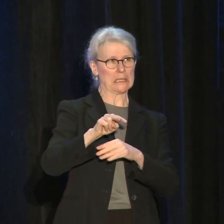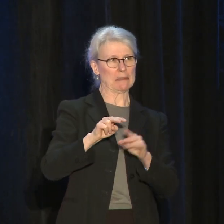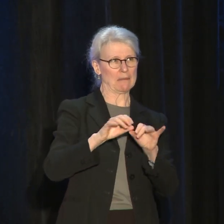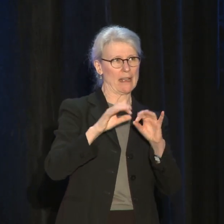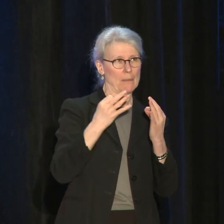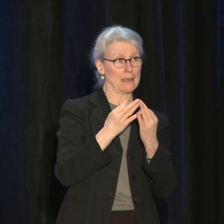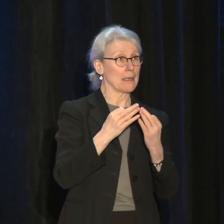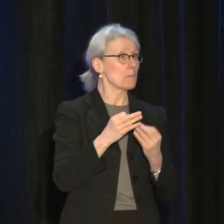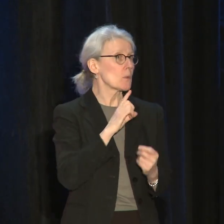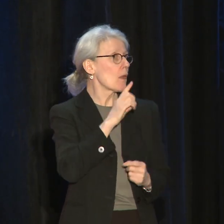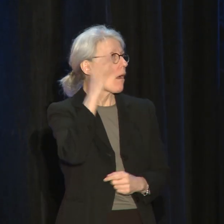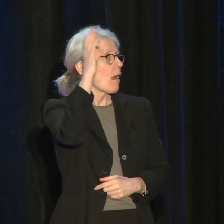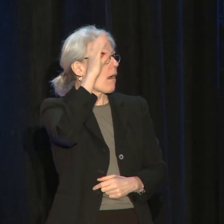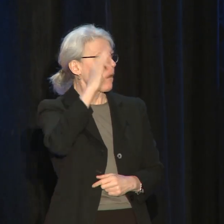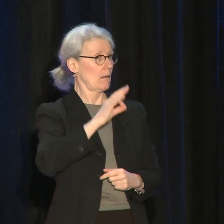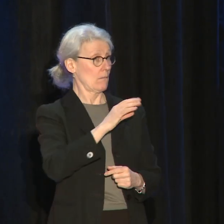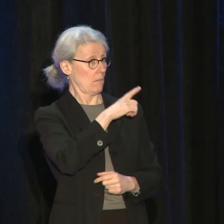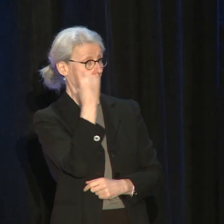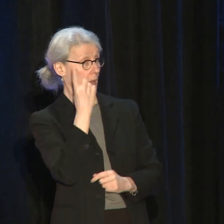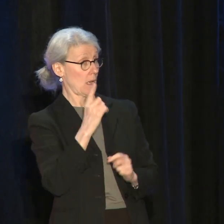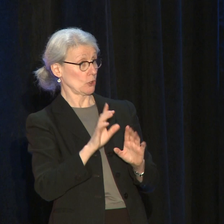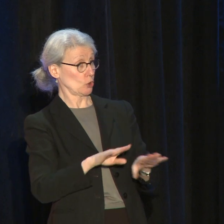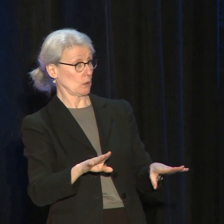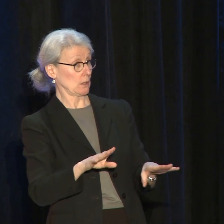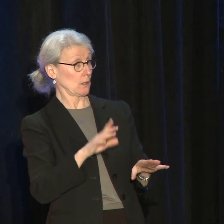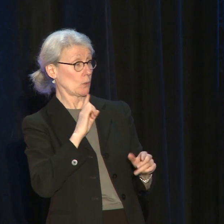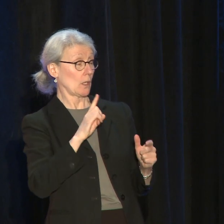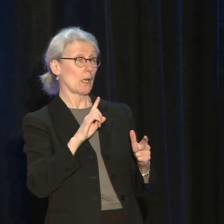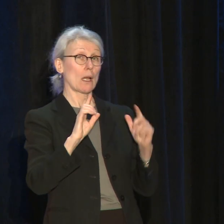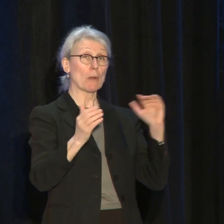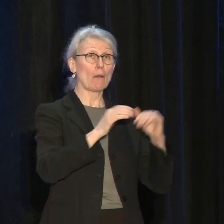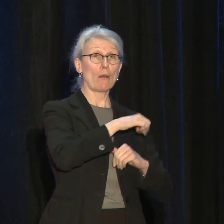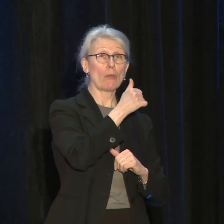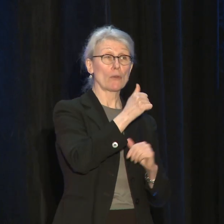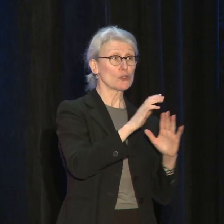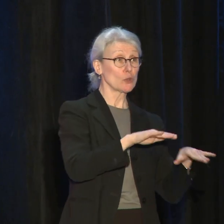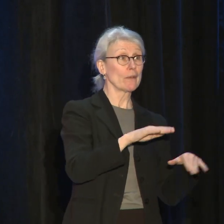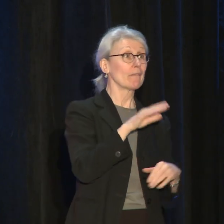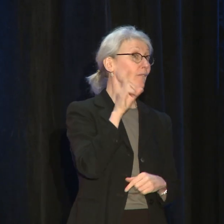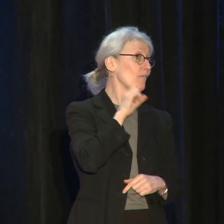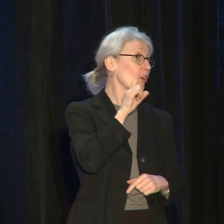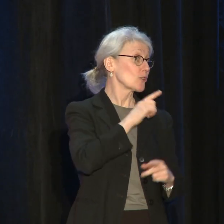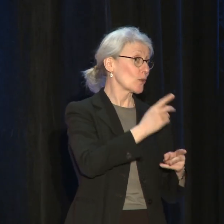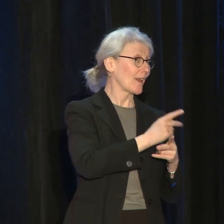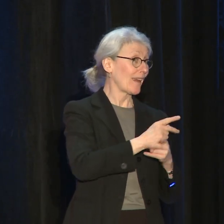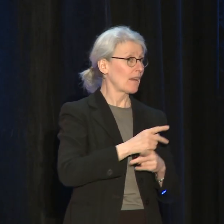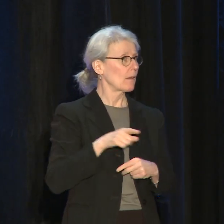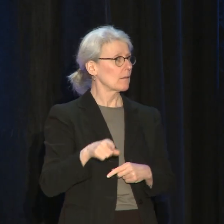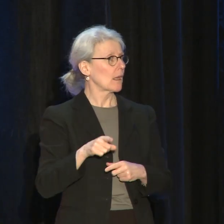the largest group of children in foster care. I had no idea that Black children were four times